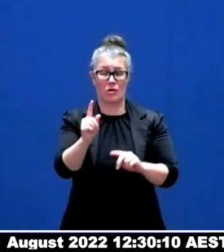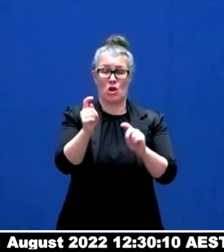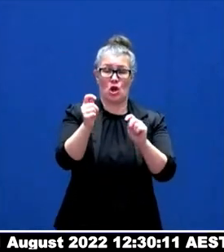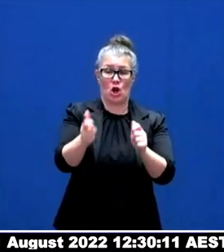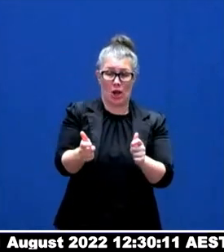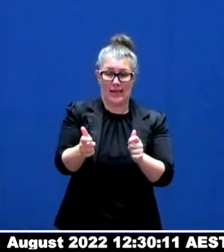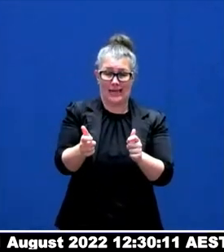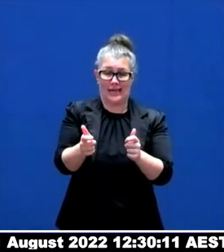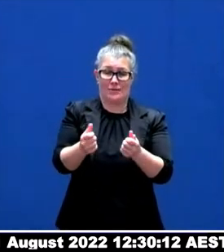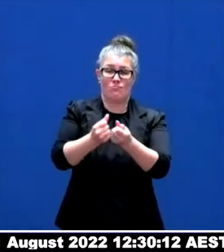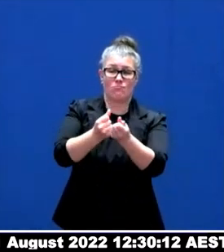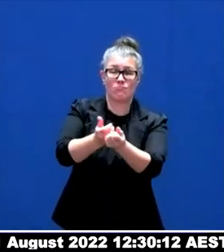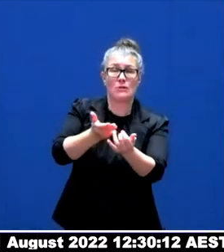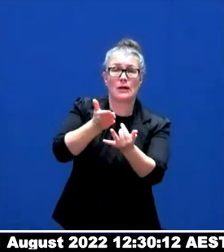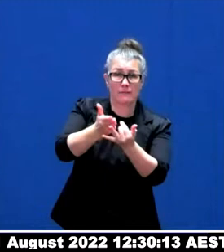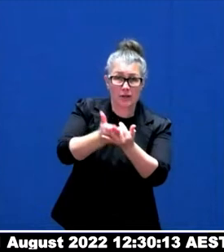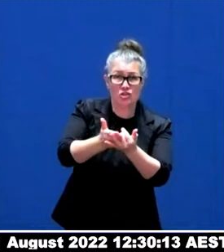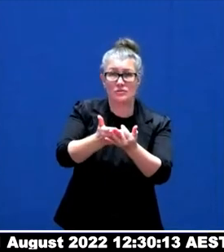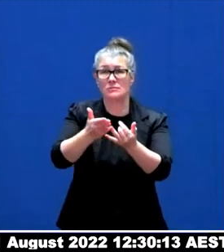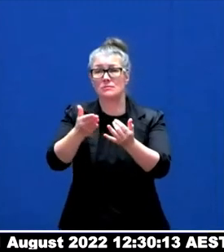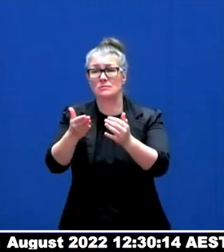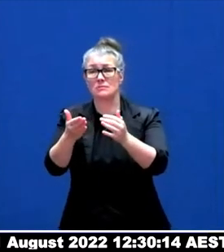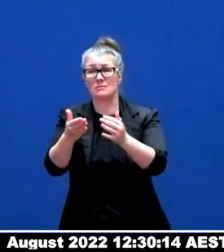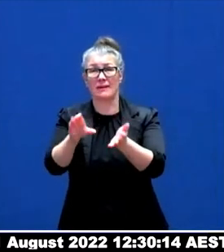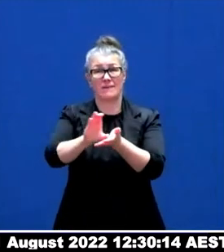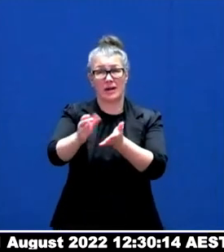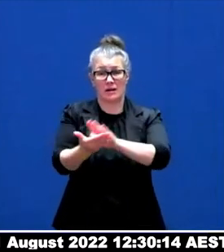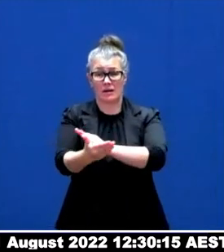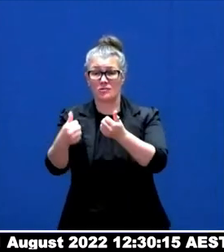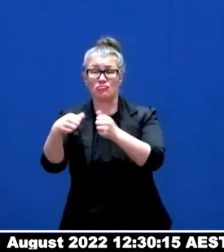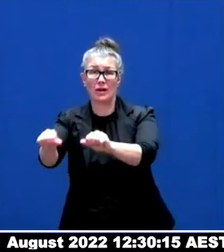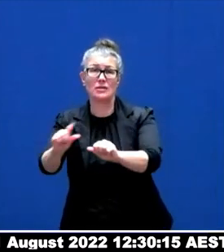initiatives funded under the Strategy, recommendations and findings from the audit